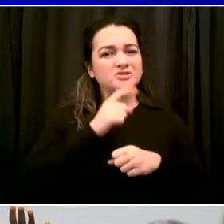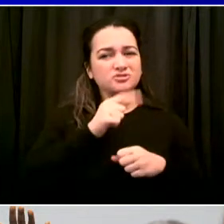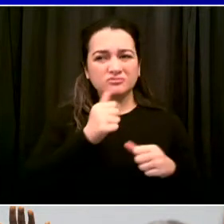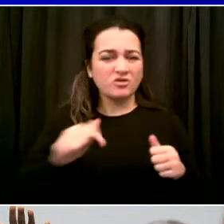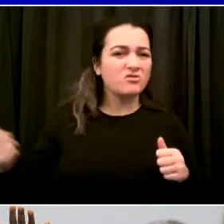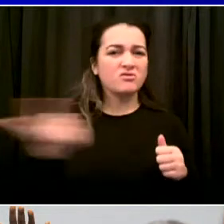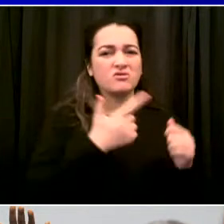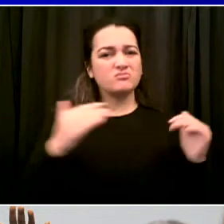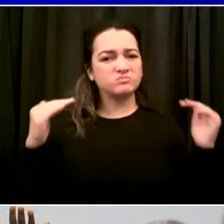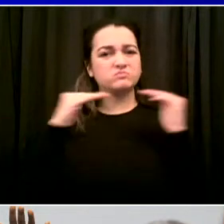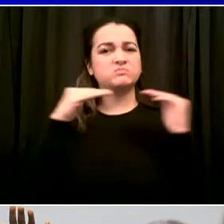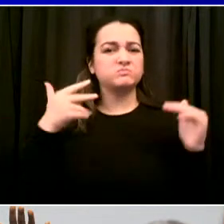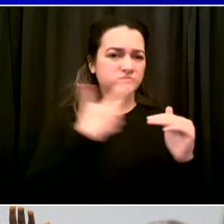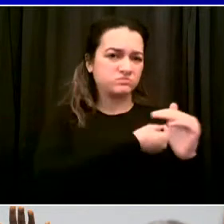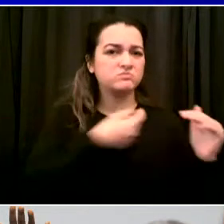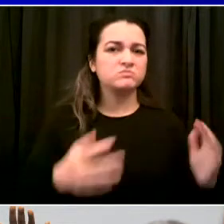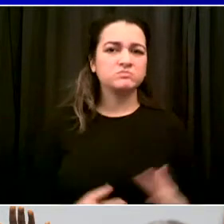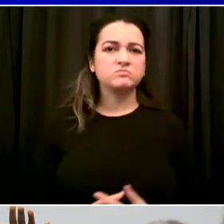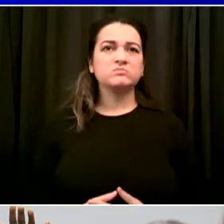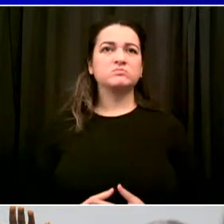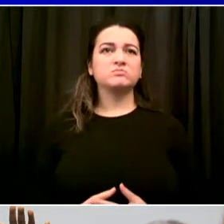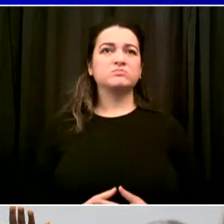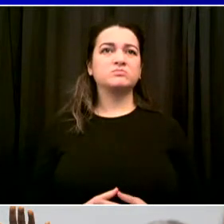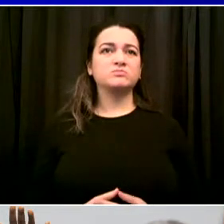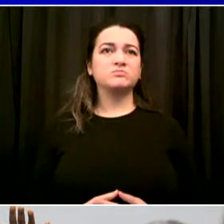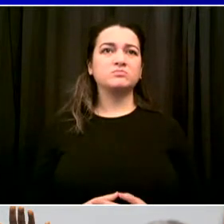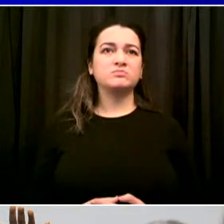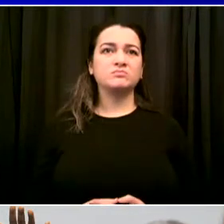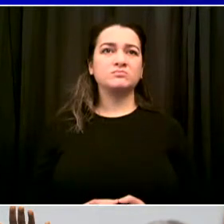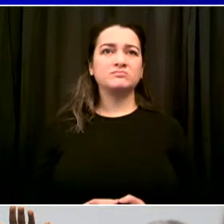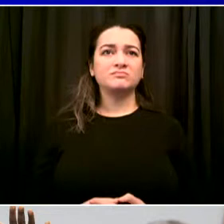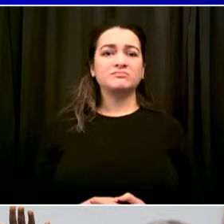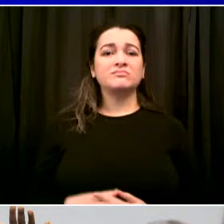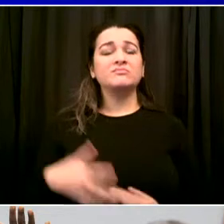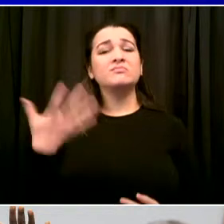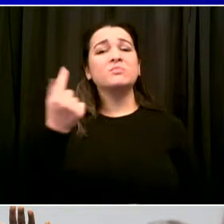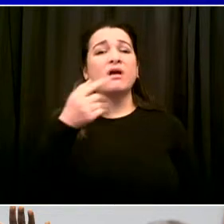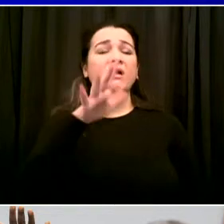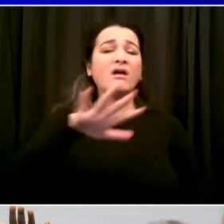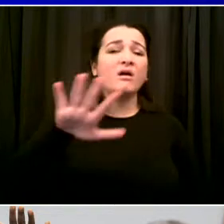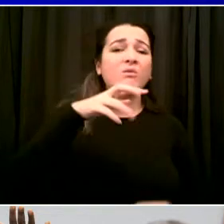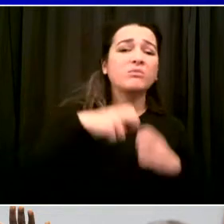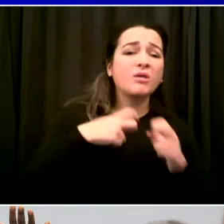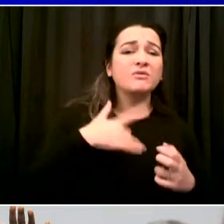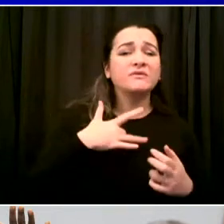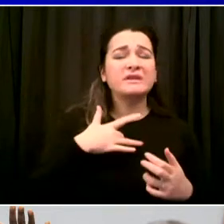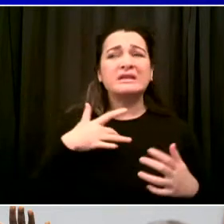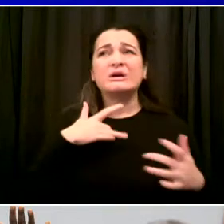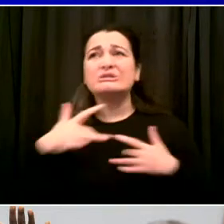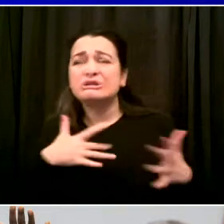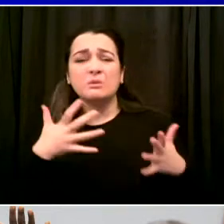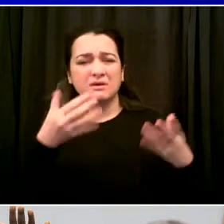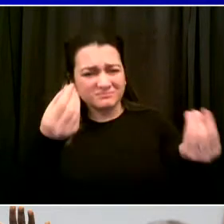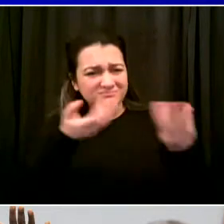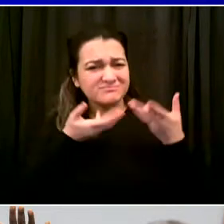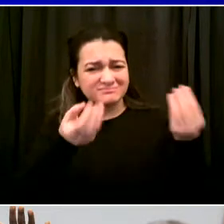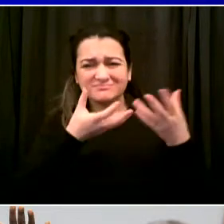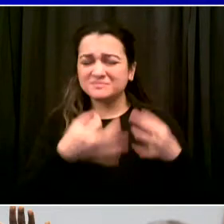GOVERNMENT AND THE MEDICAL FIELD, WE NEED TO OVERCOMOM E